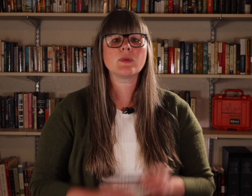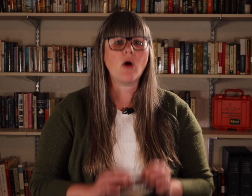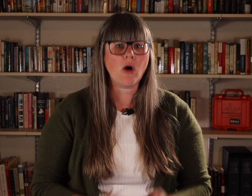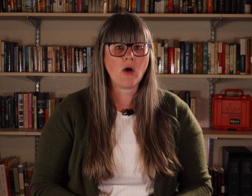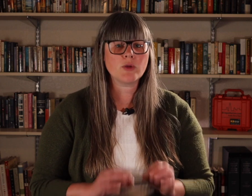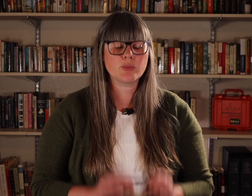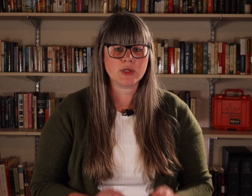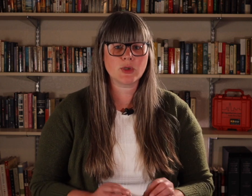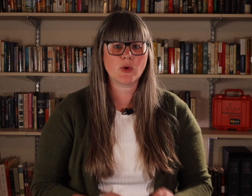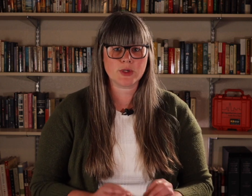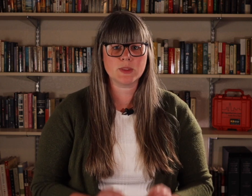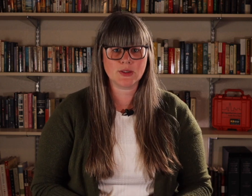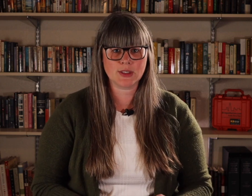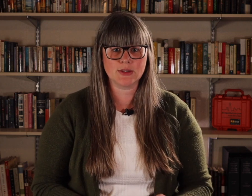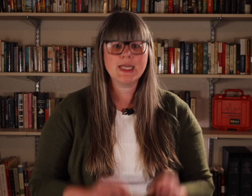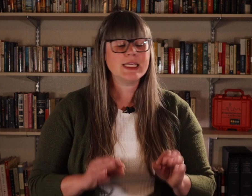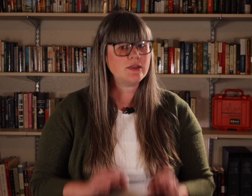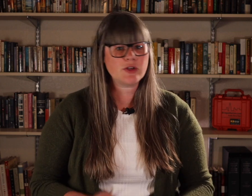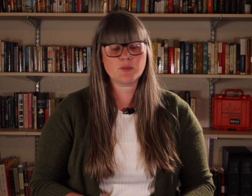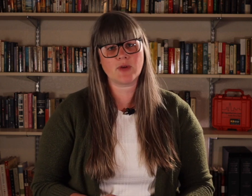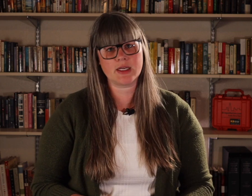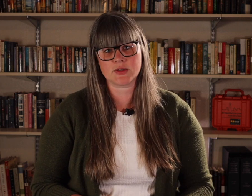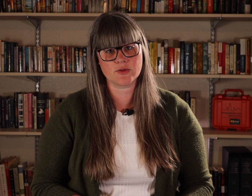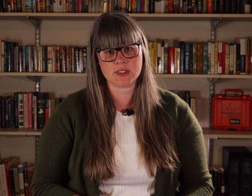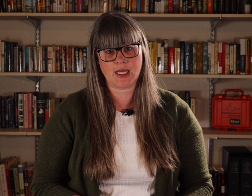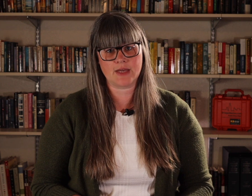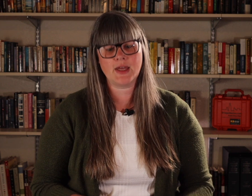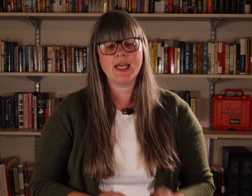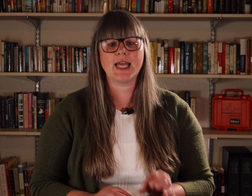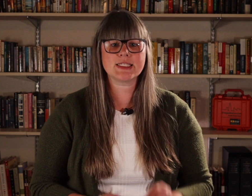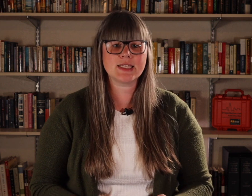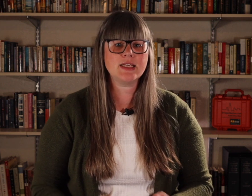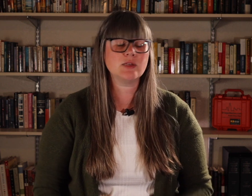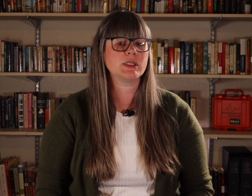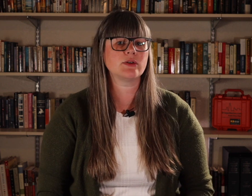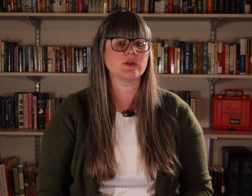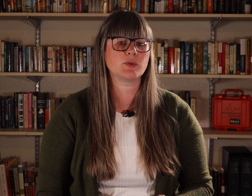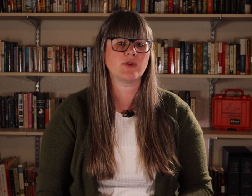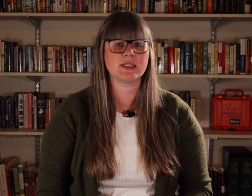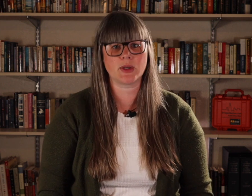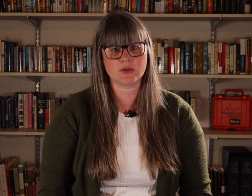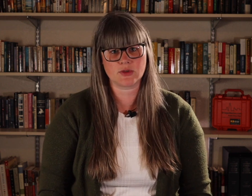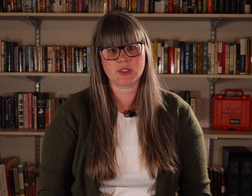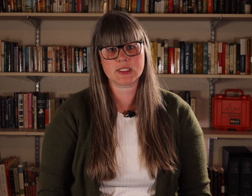ALL pre-recorded material, even if providing the service live, as studying the materials provides a better service.